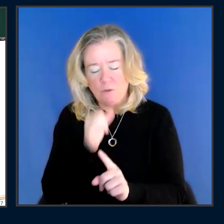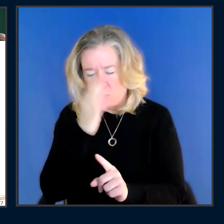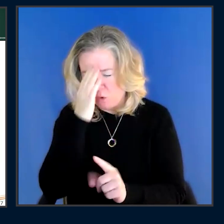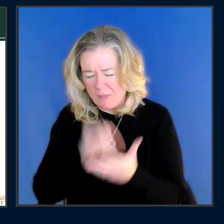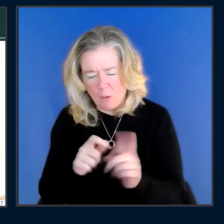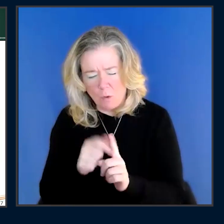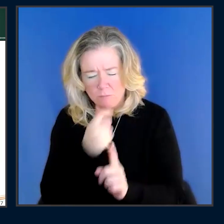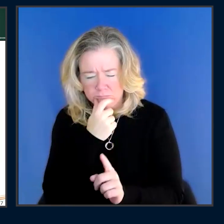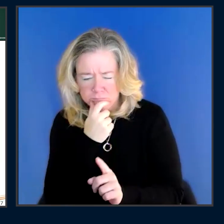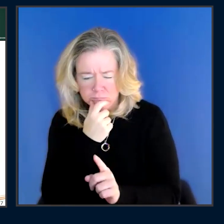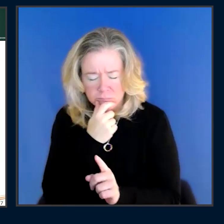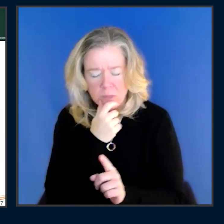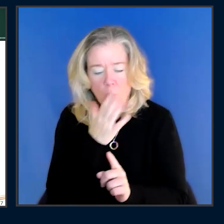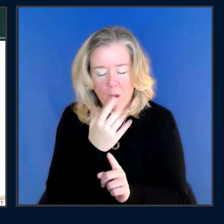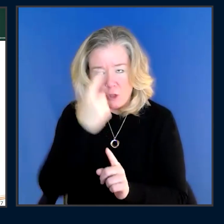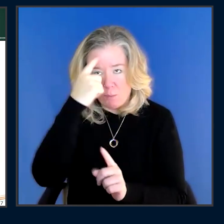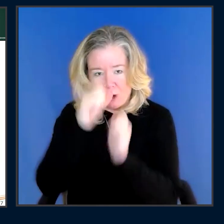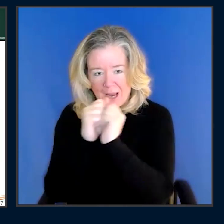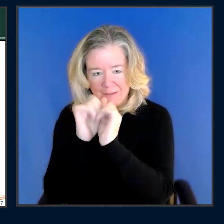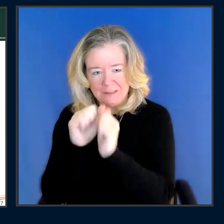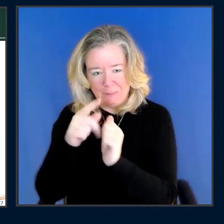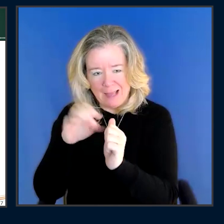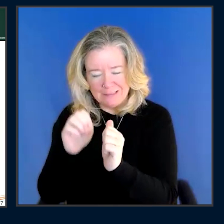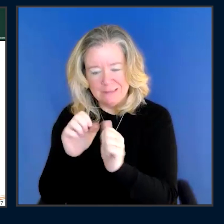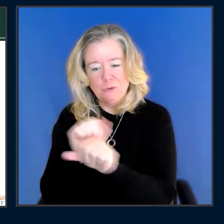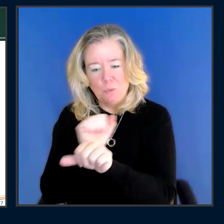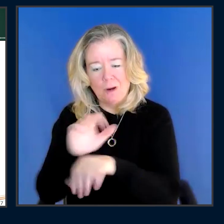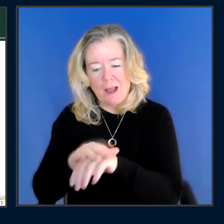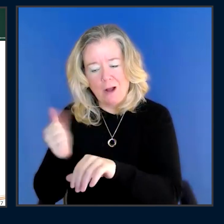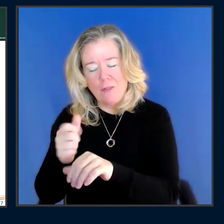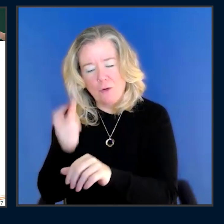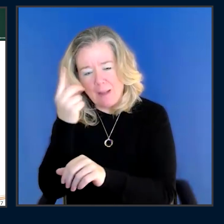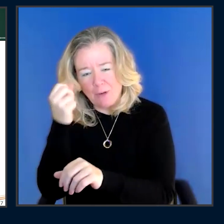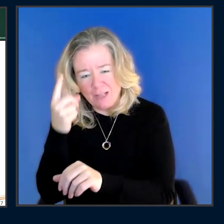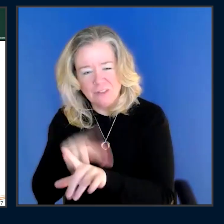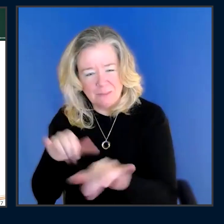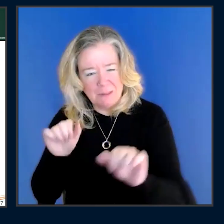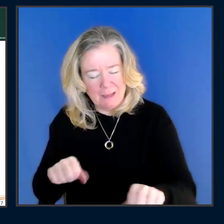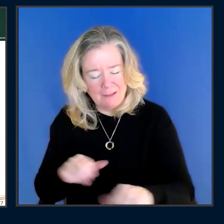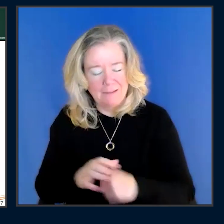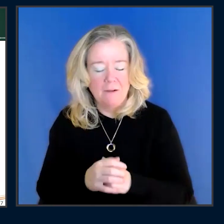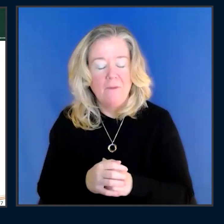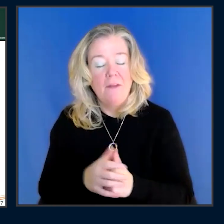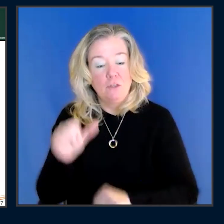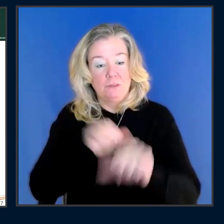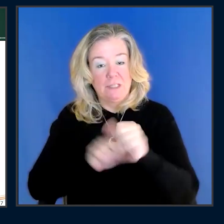to free up that cognitive space to work on vocab and comprehension. So the research on the science of reading is not new.